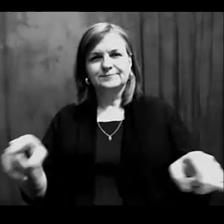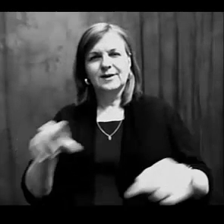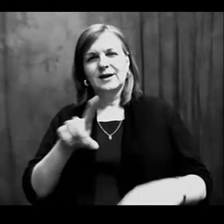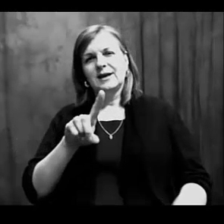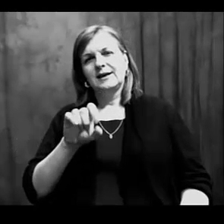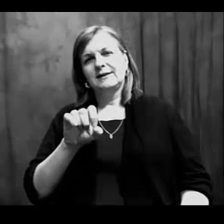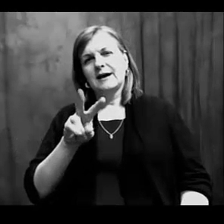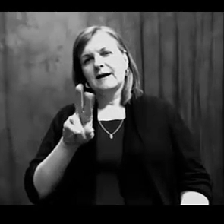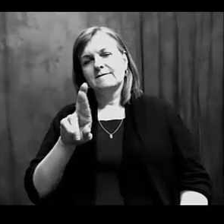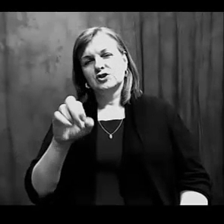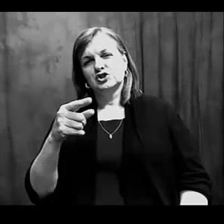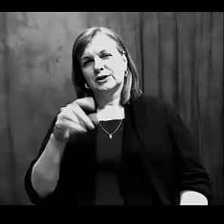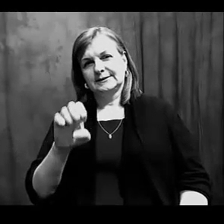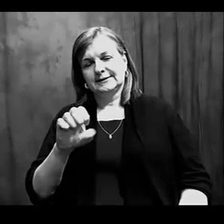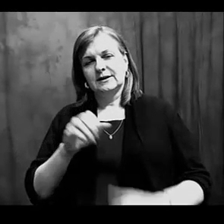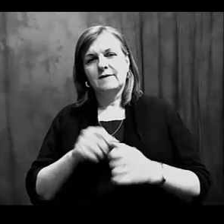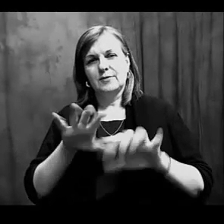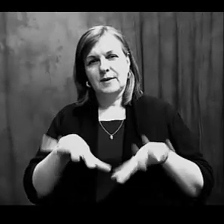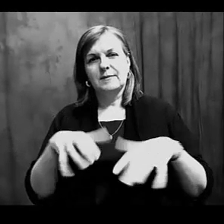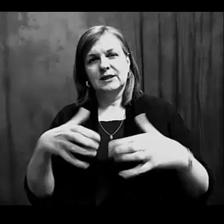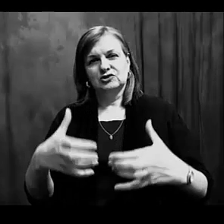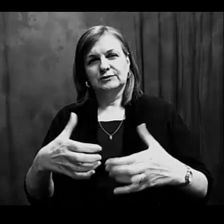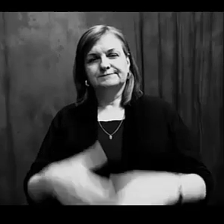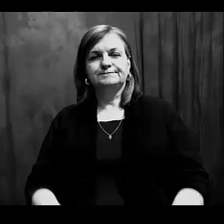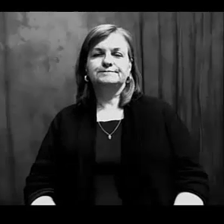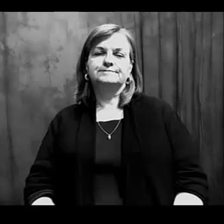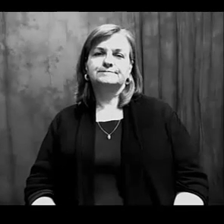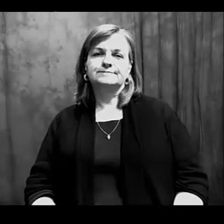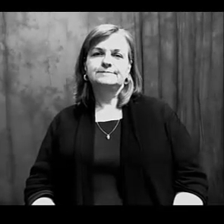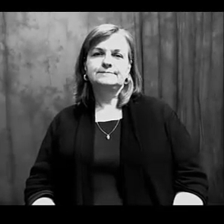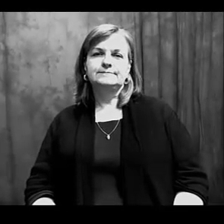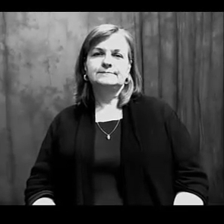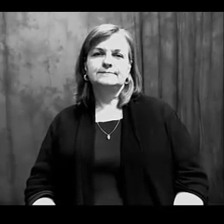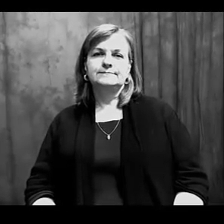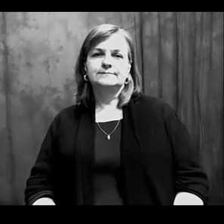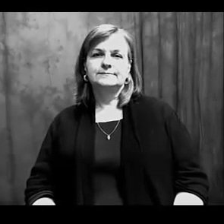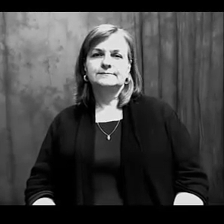that's a divergence in the population -- it's a split in the population